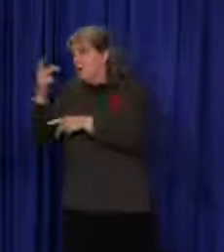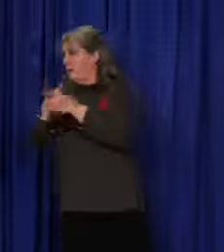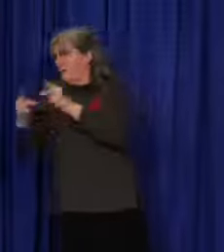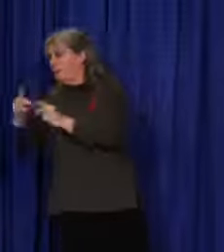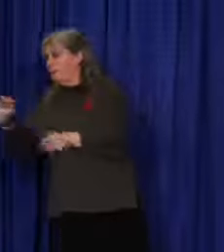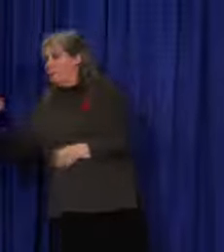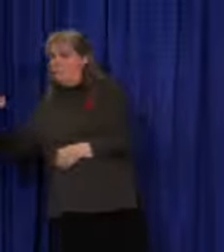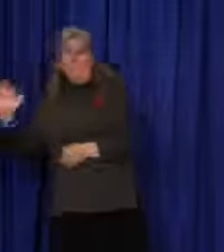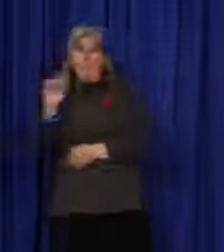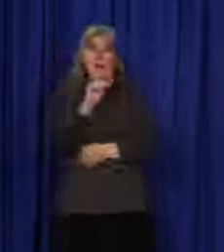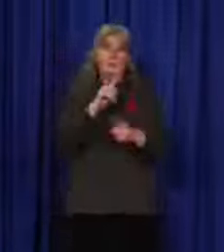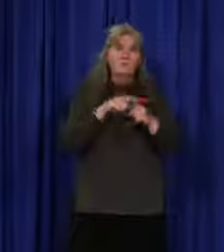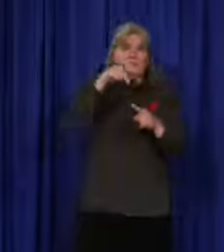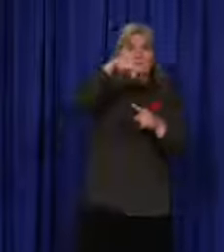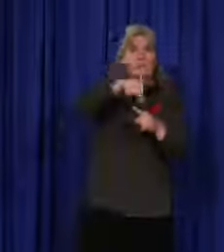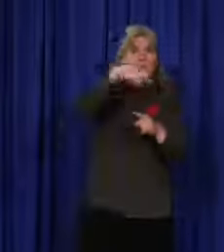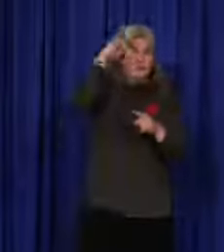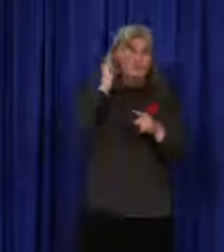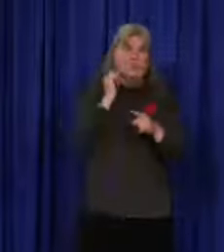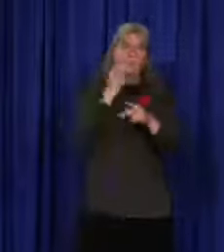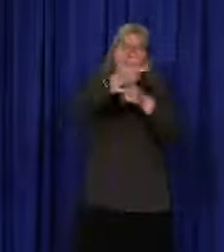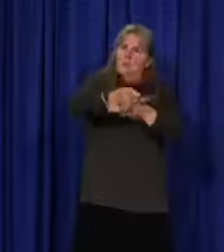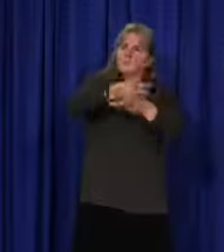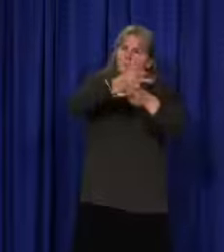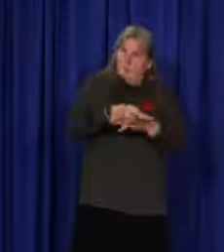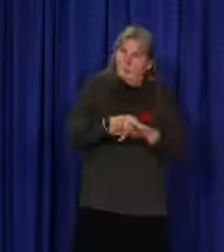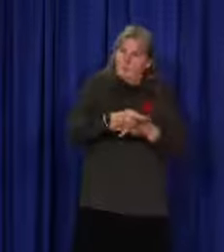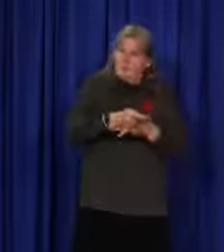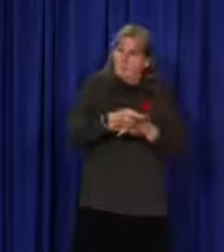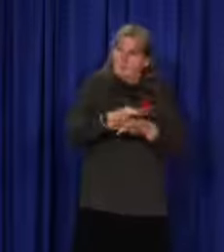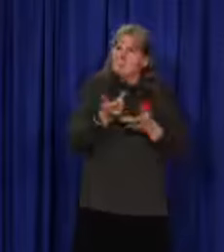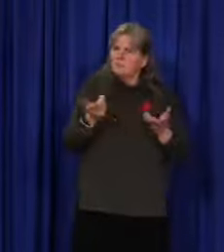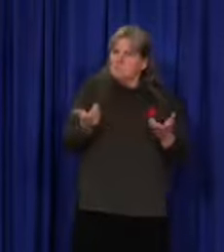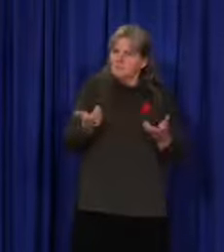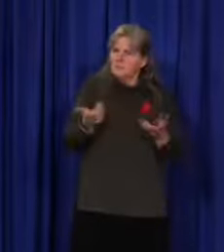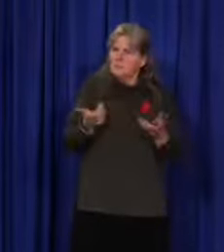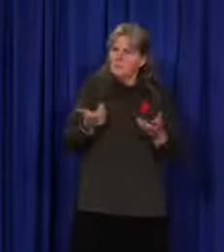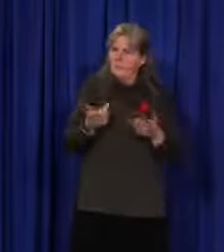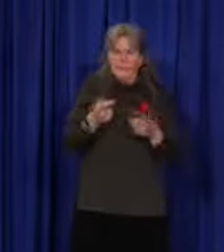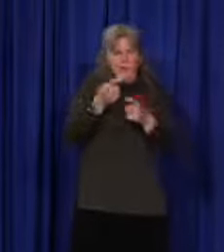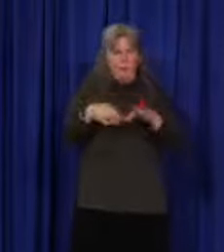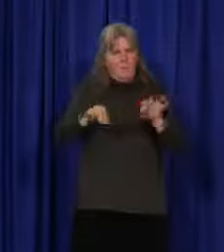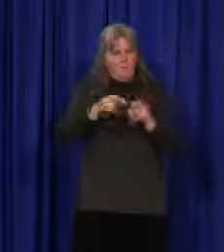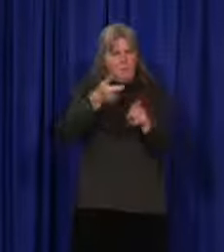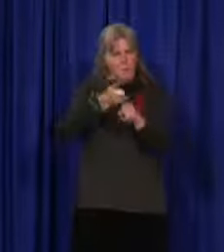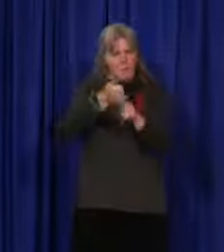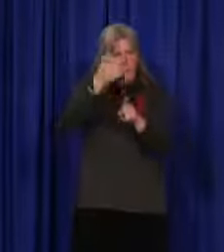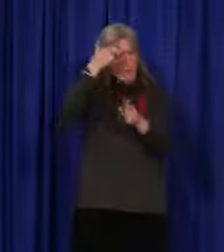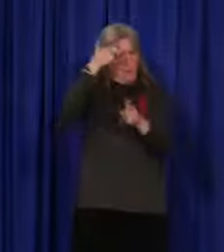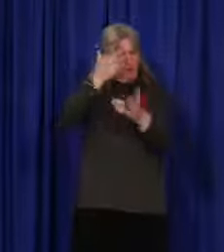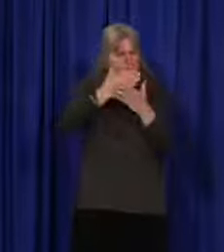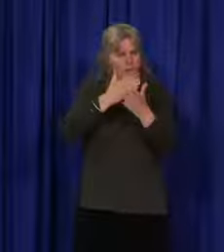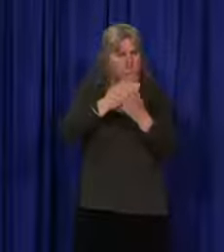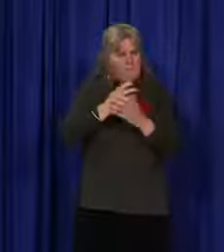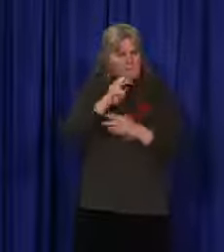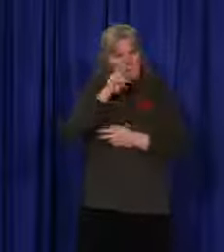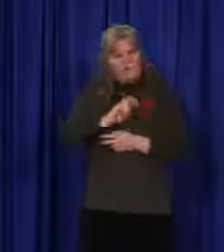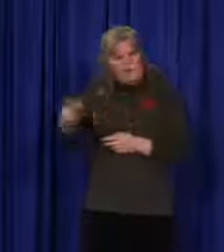Yeah. It's a good question, Jackie. So and what we're -- I think we're trying in general to look